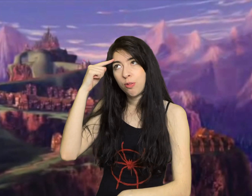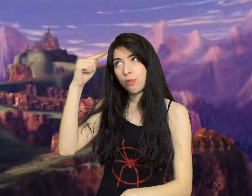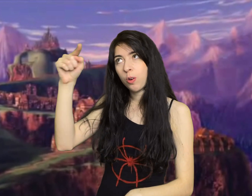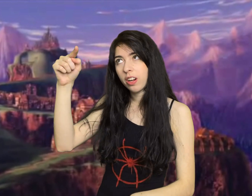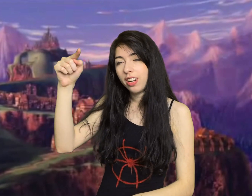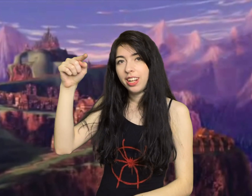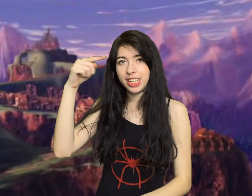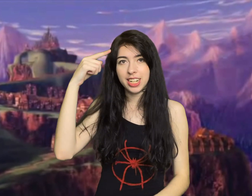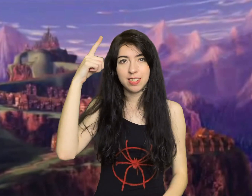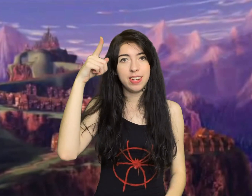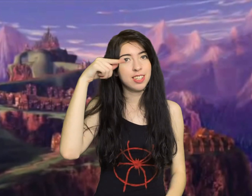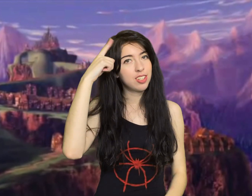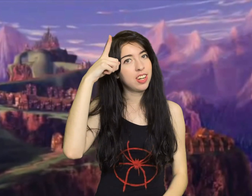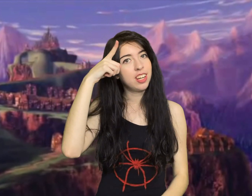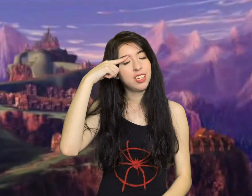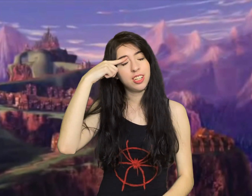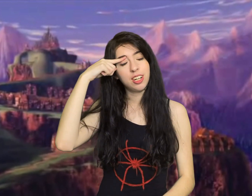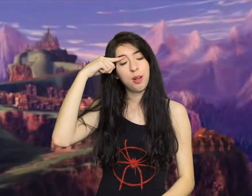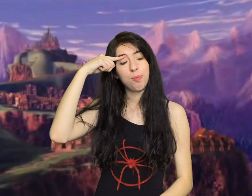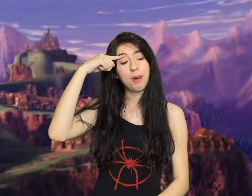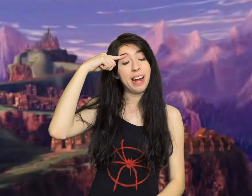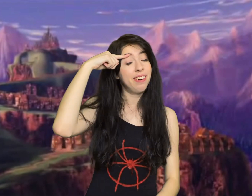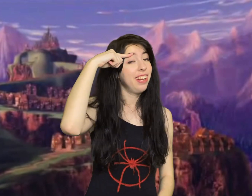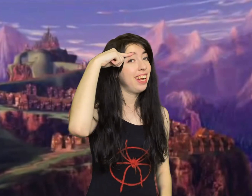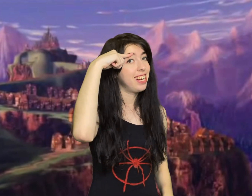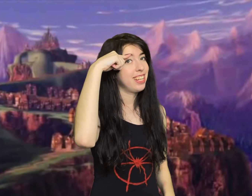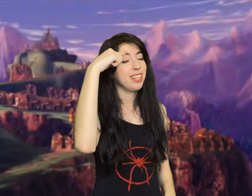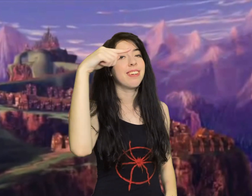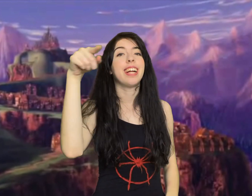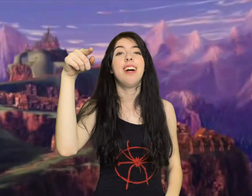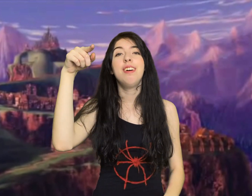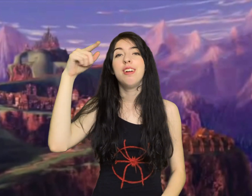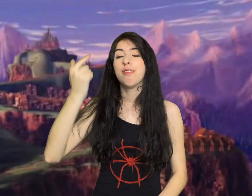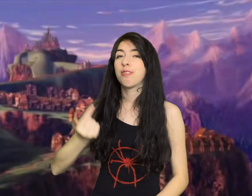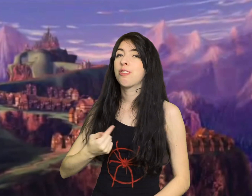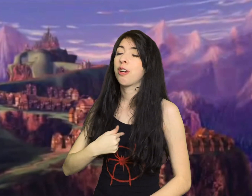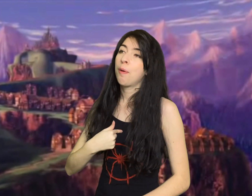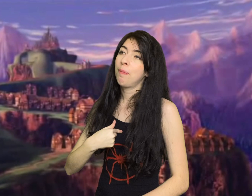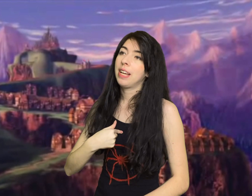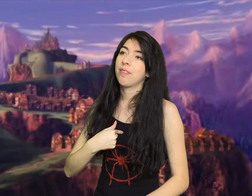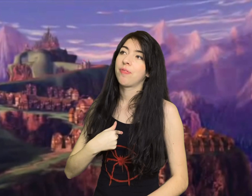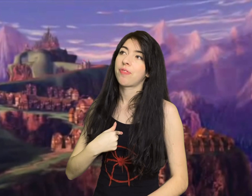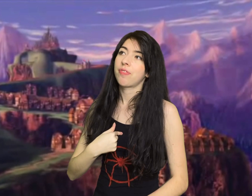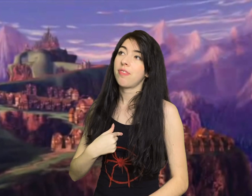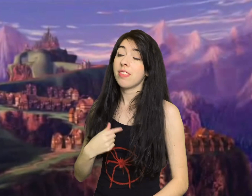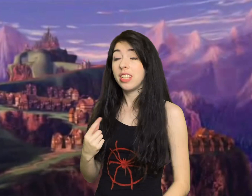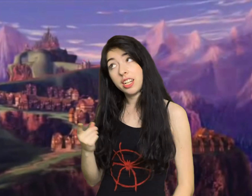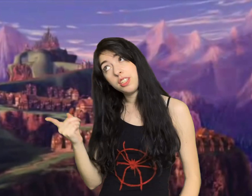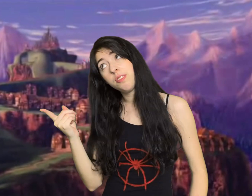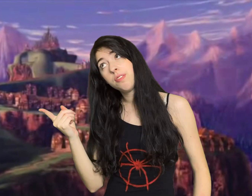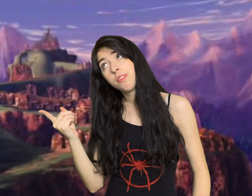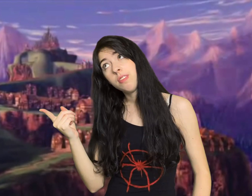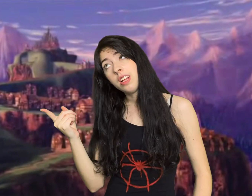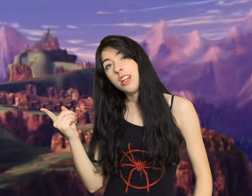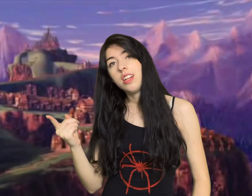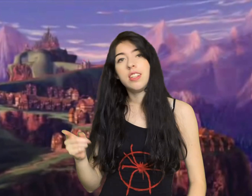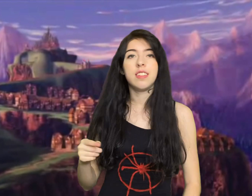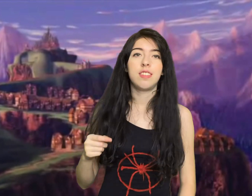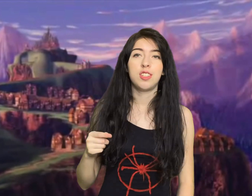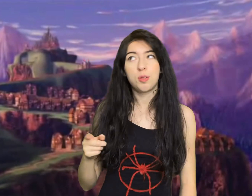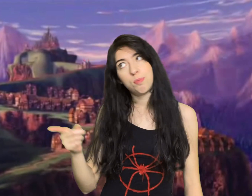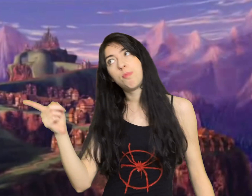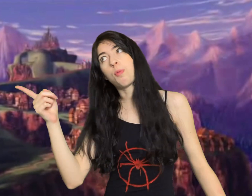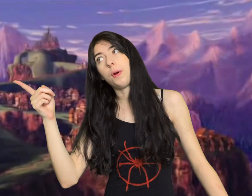FOR index finger starting on your brow and then going out FOR ME 'and you' it's just pointing